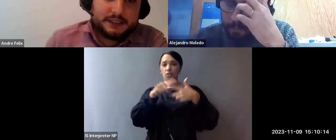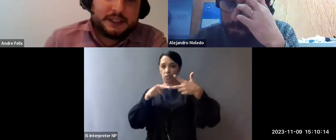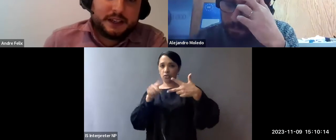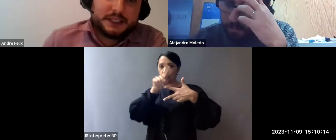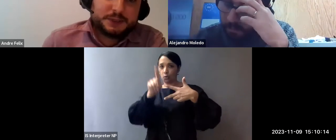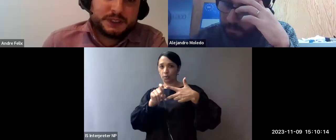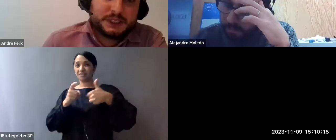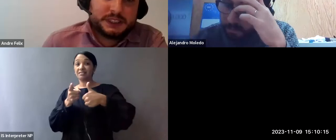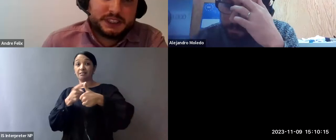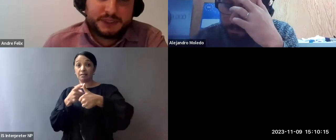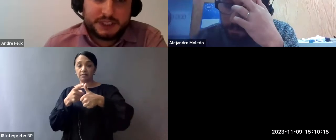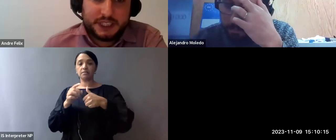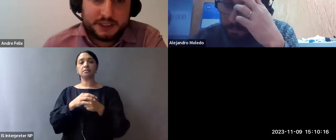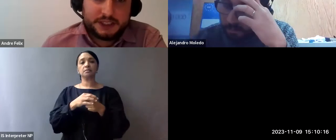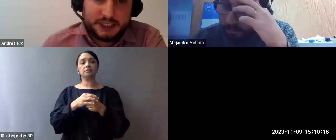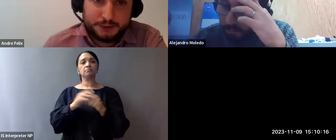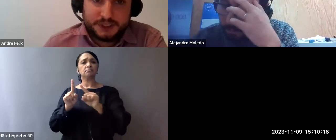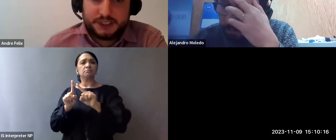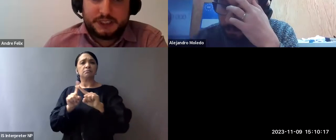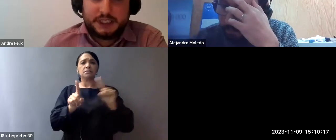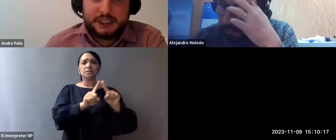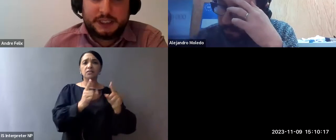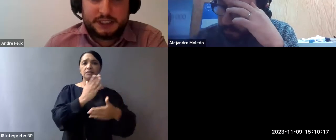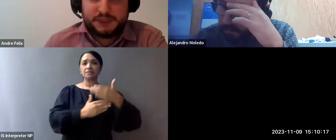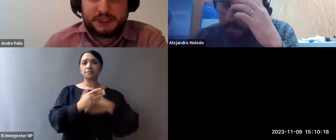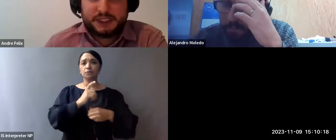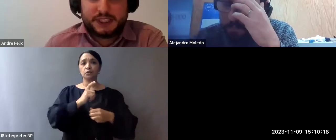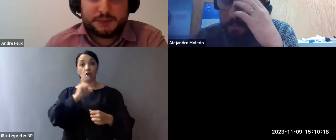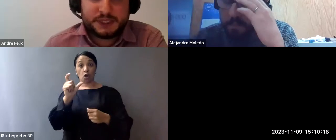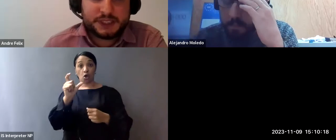There are different disability cards and disability assessments.